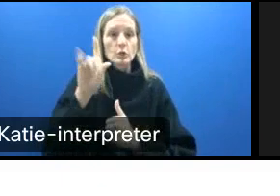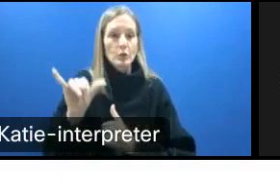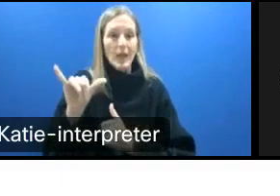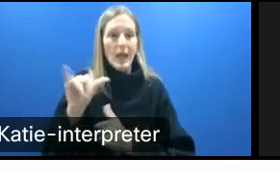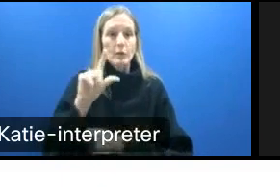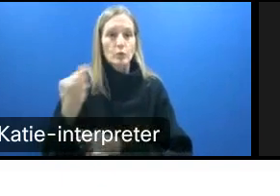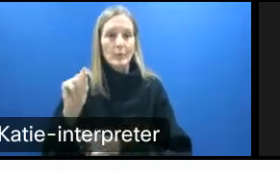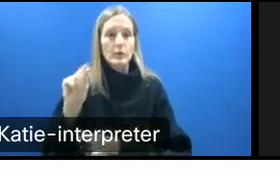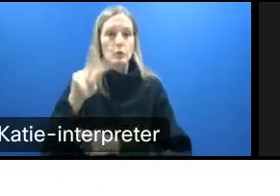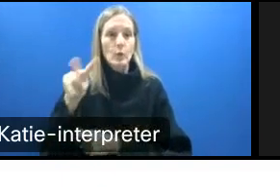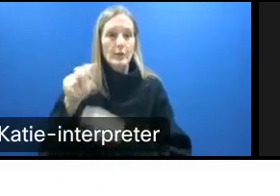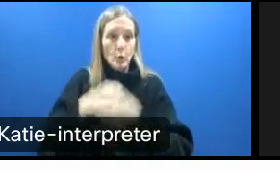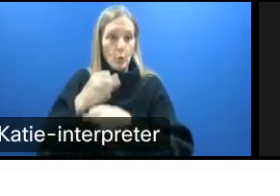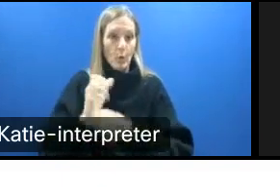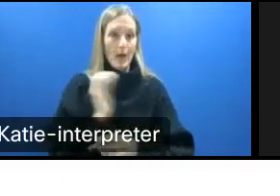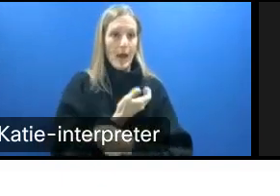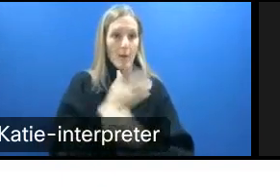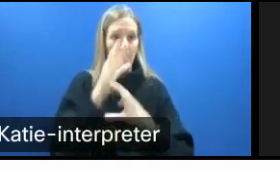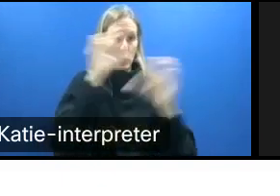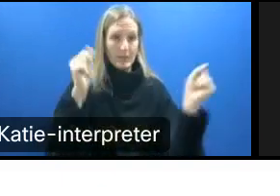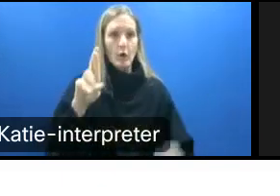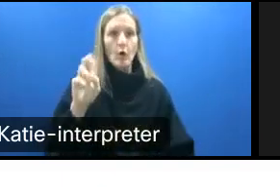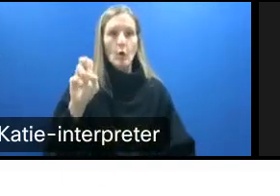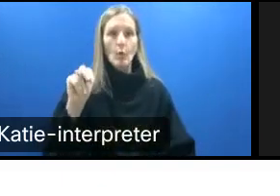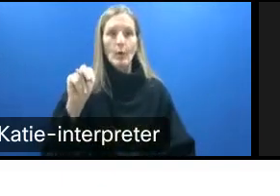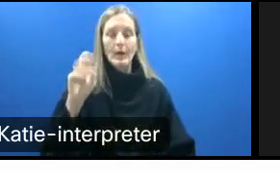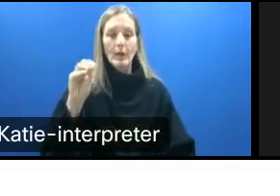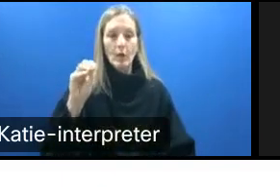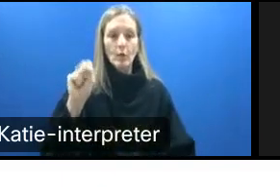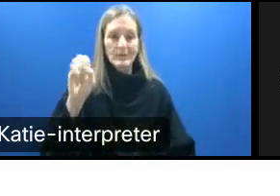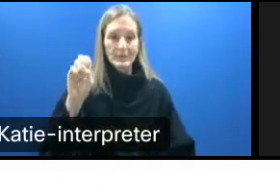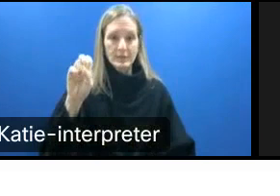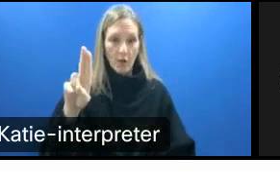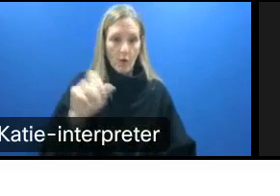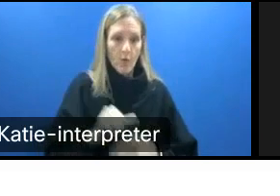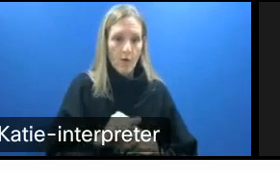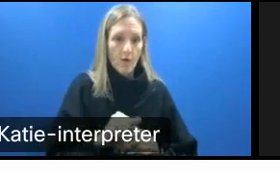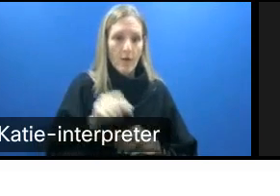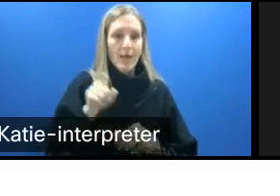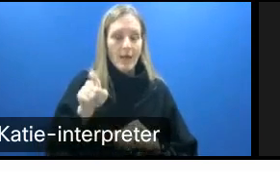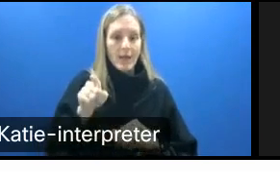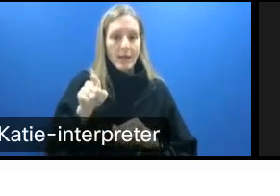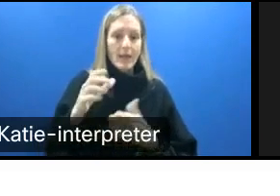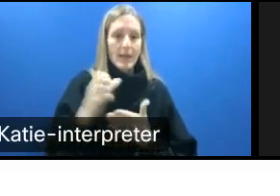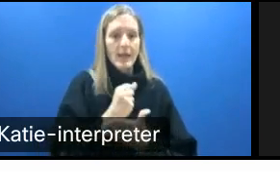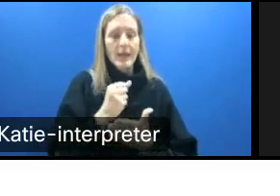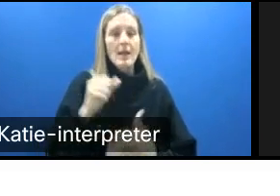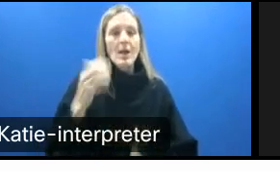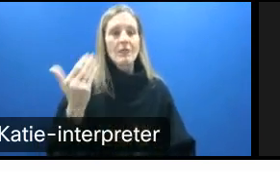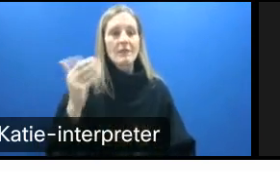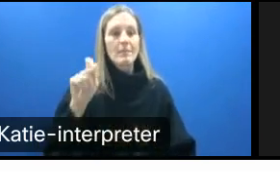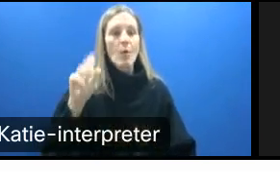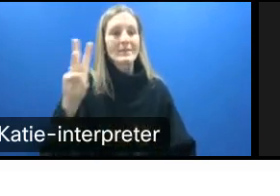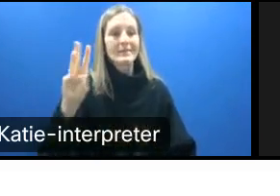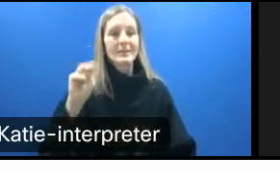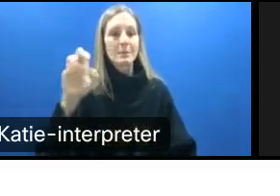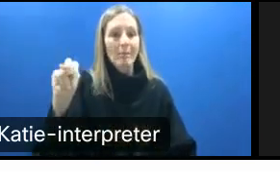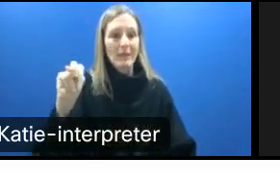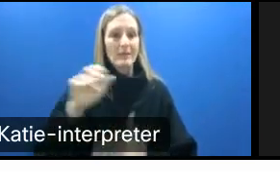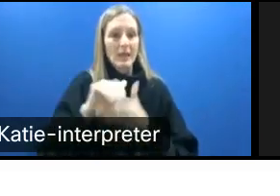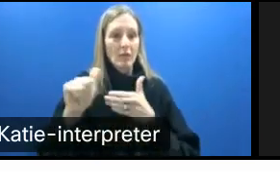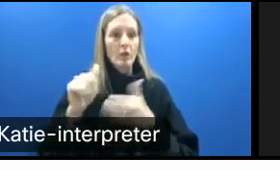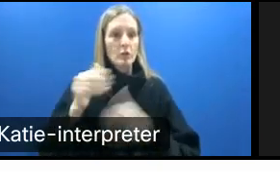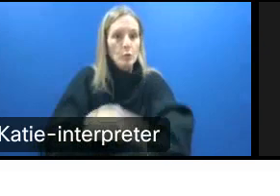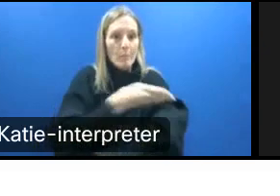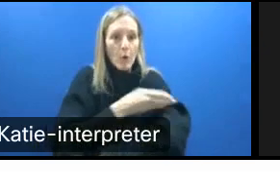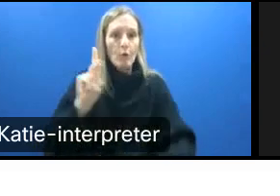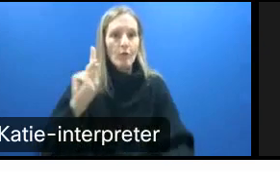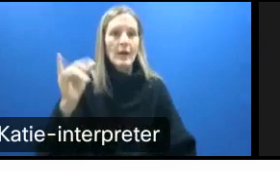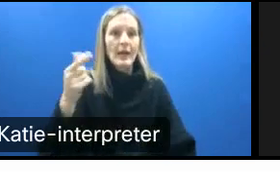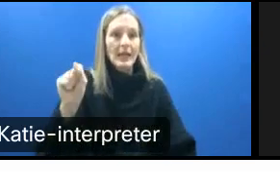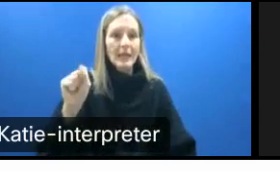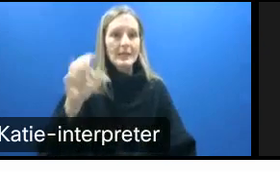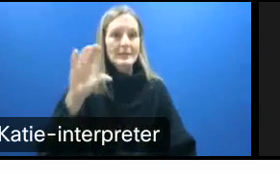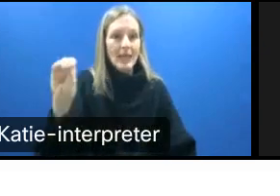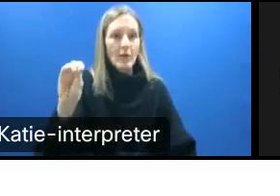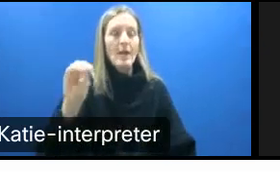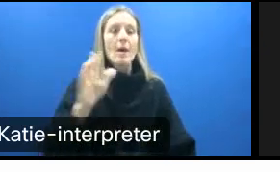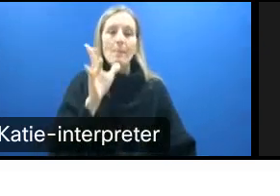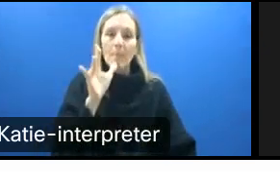We're not 815.6Million dollars in capital funding to improve counties, mother, baby and maternal health units.